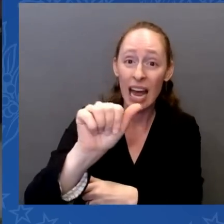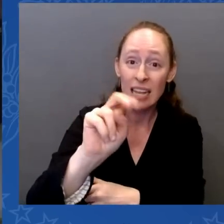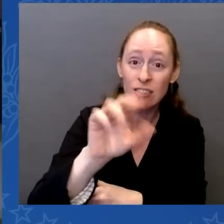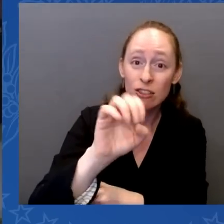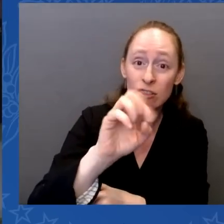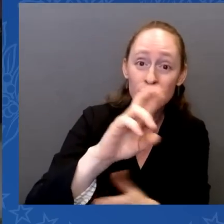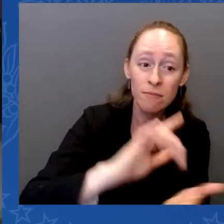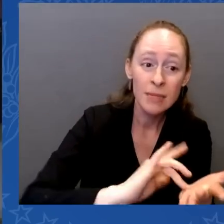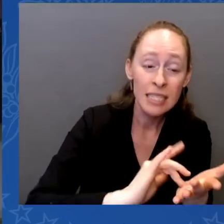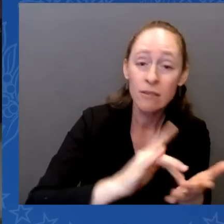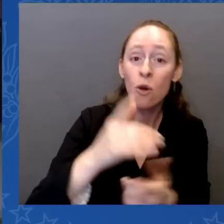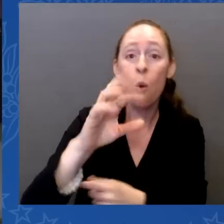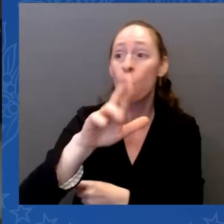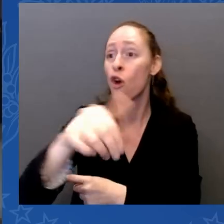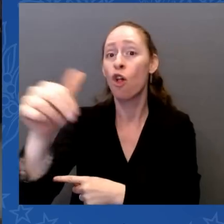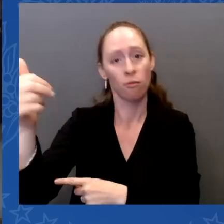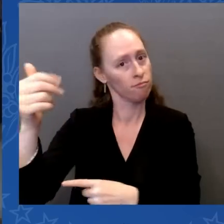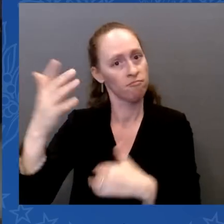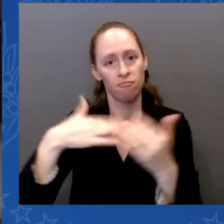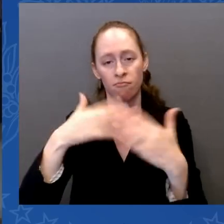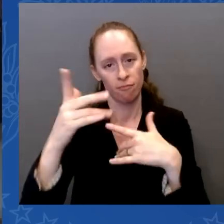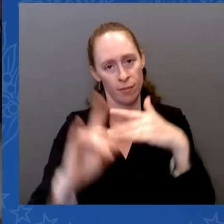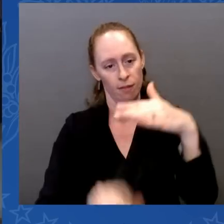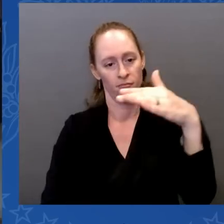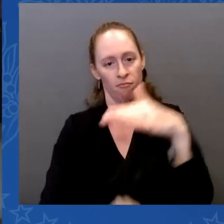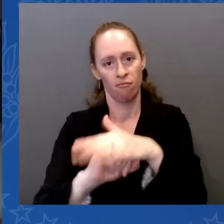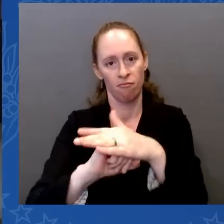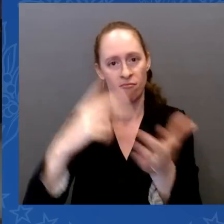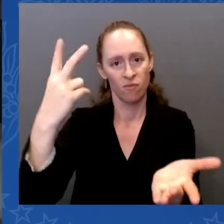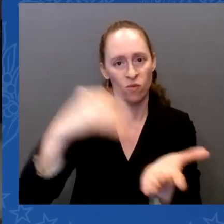pay more than $14,000 a year for blood cancer drugs,